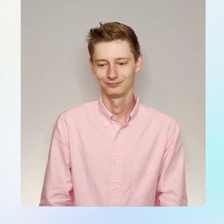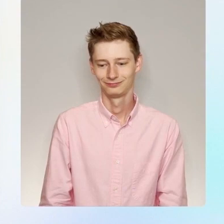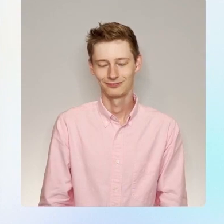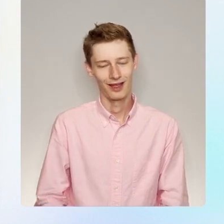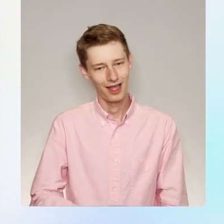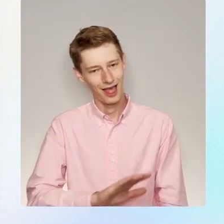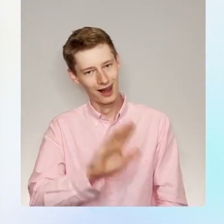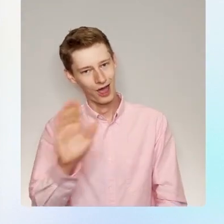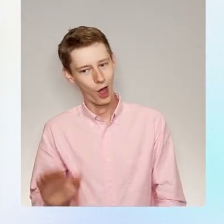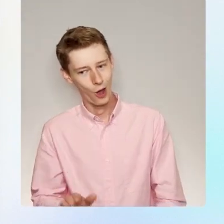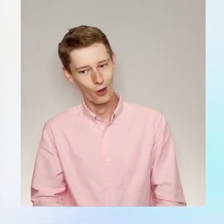Hello.